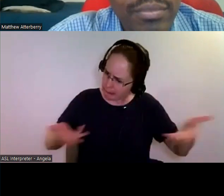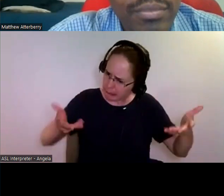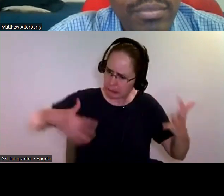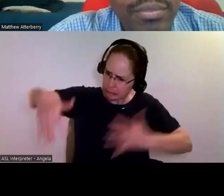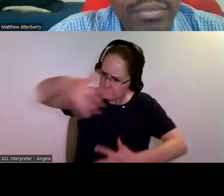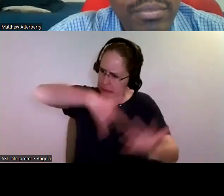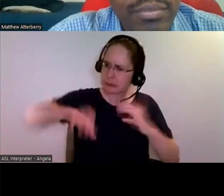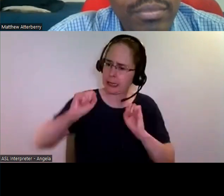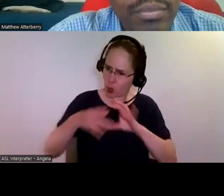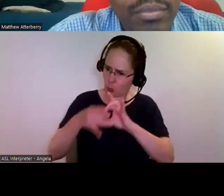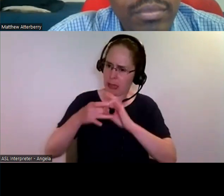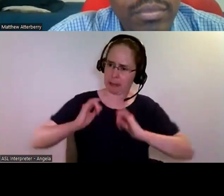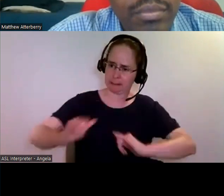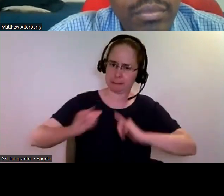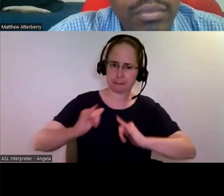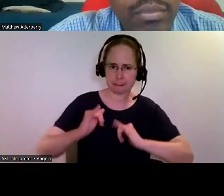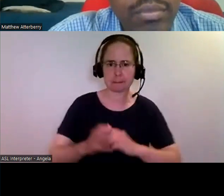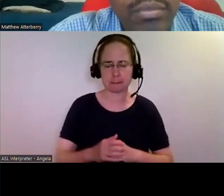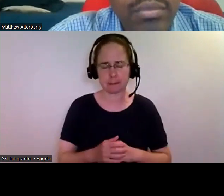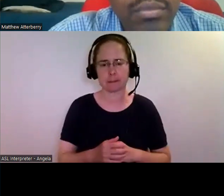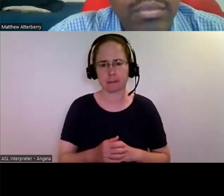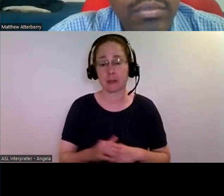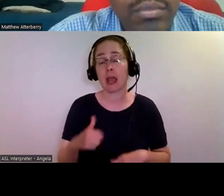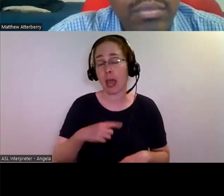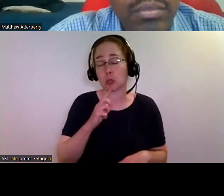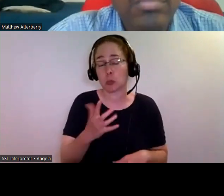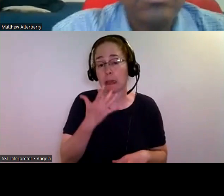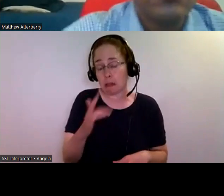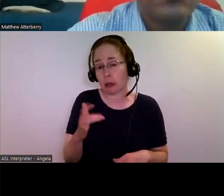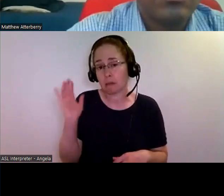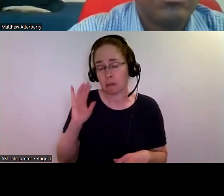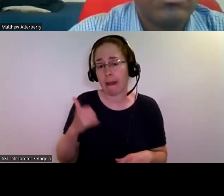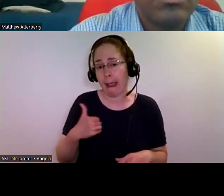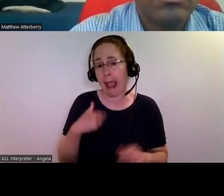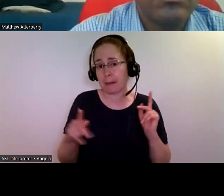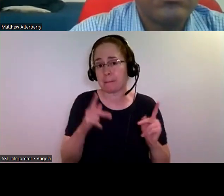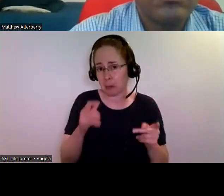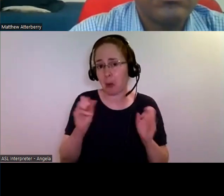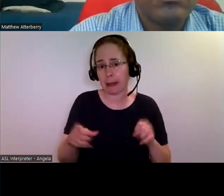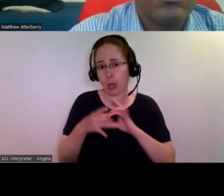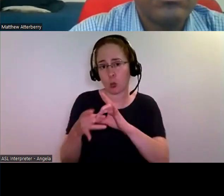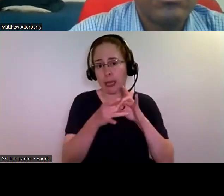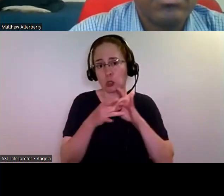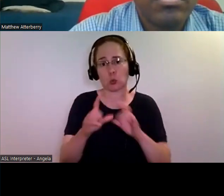to them. I was really lucky to have people I could relate to from a really really young age